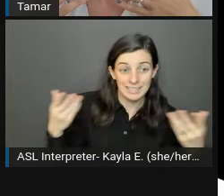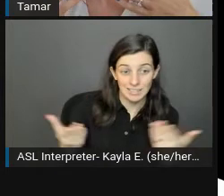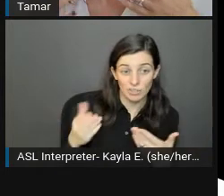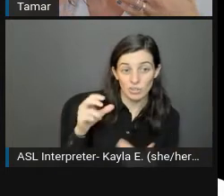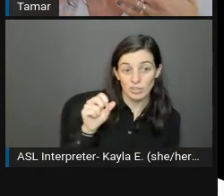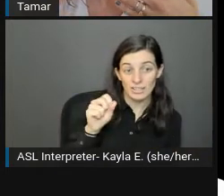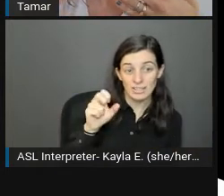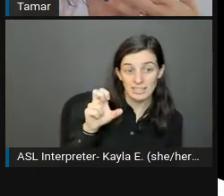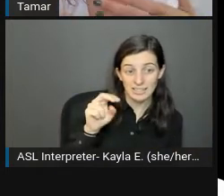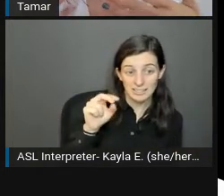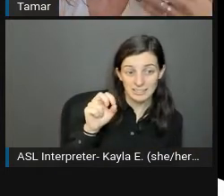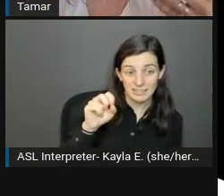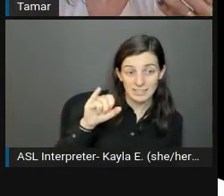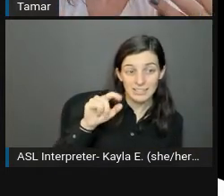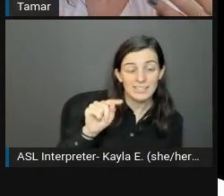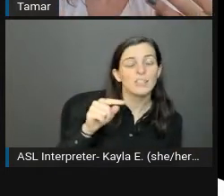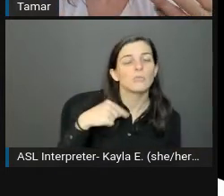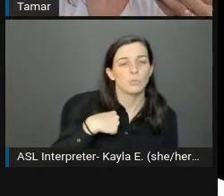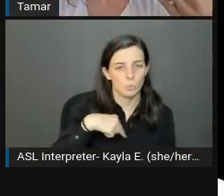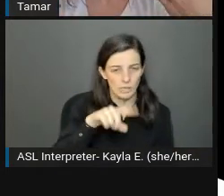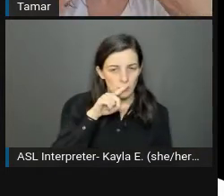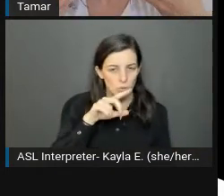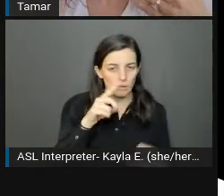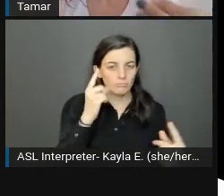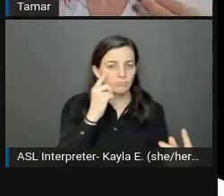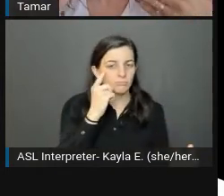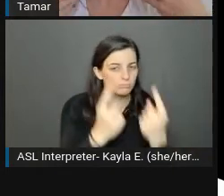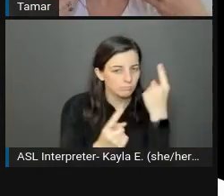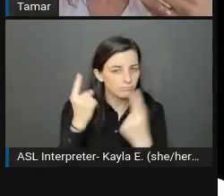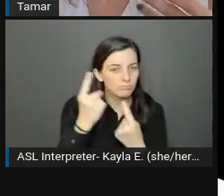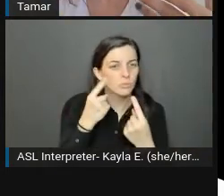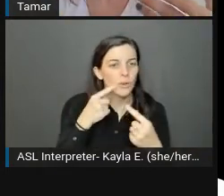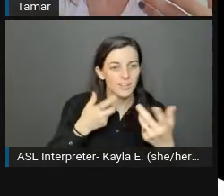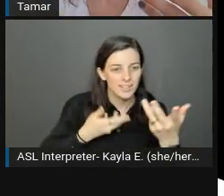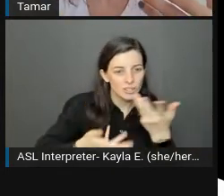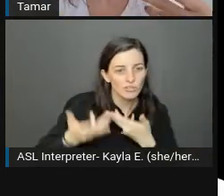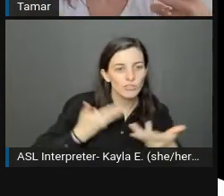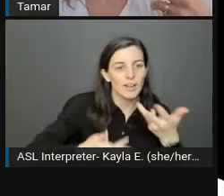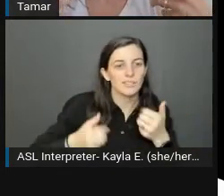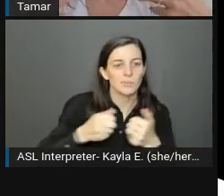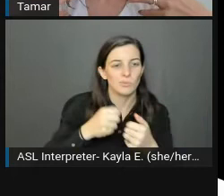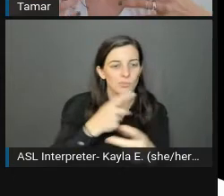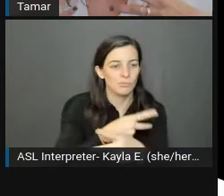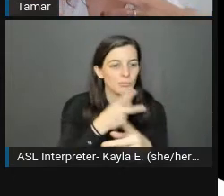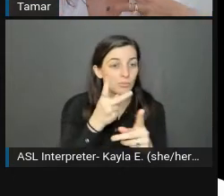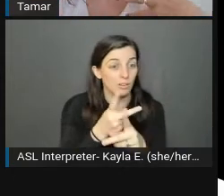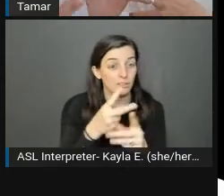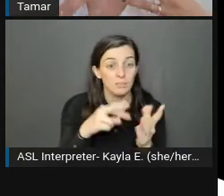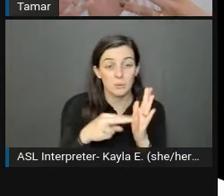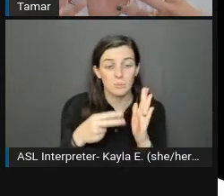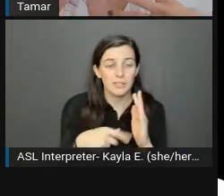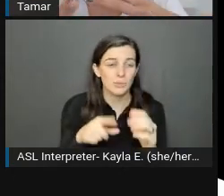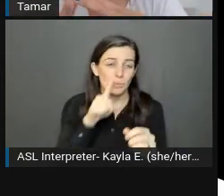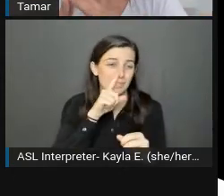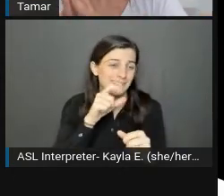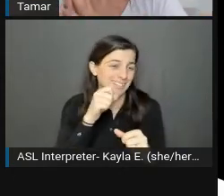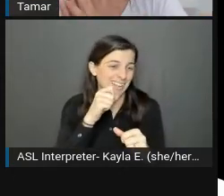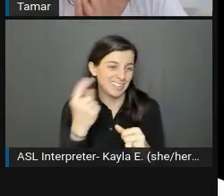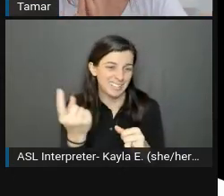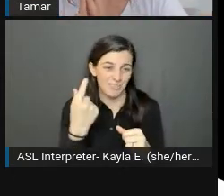It takes into account keyboard navigation by interacting with the product, which is really not something that we've seen